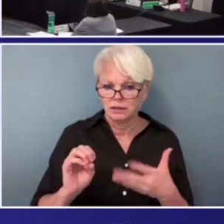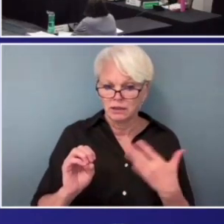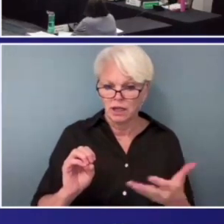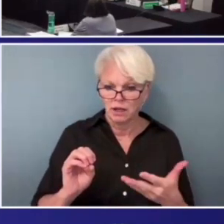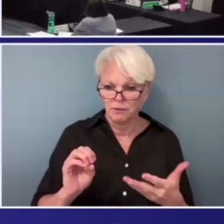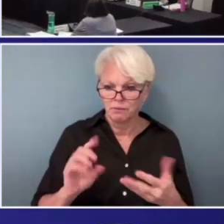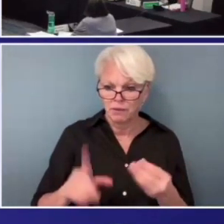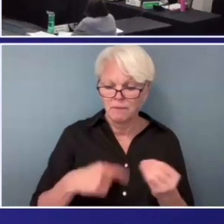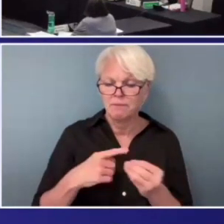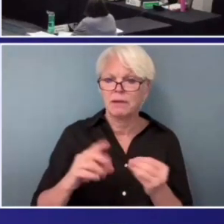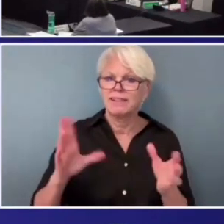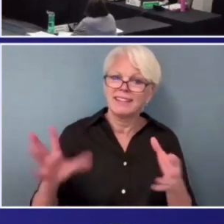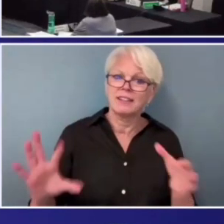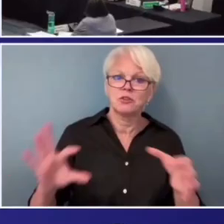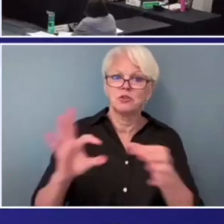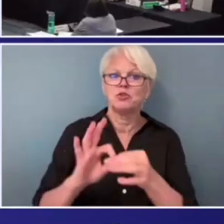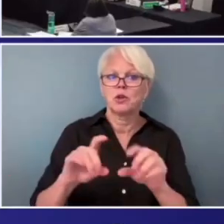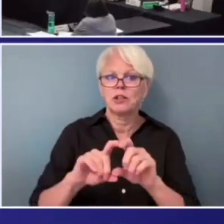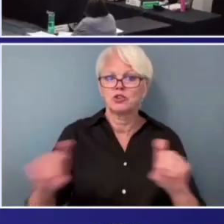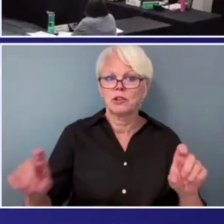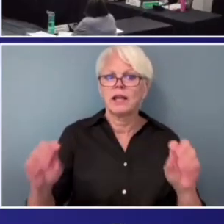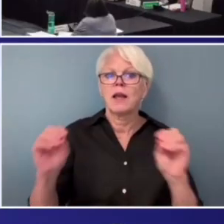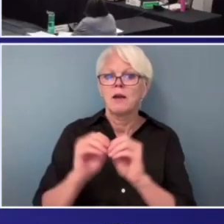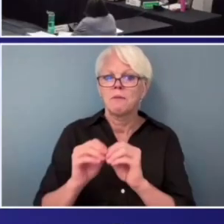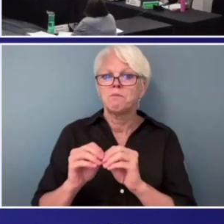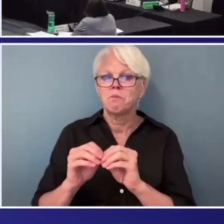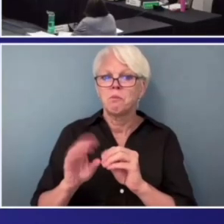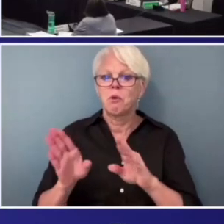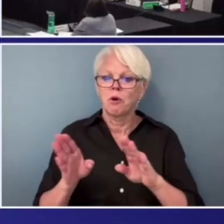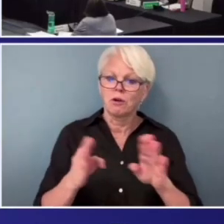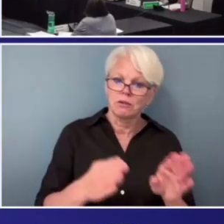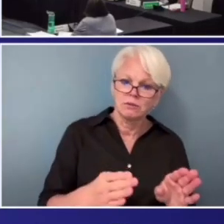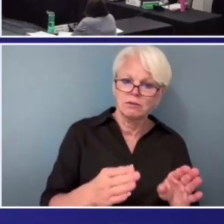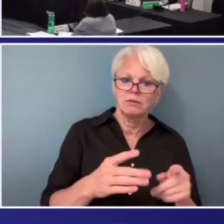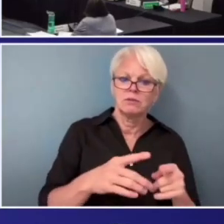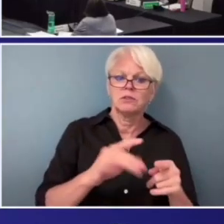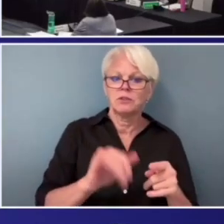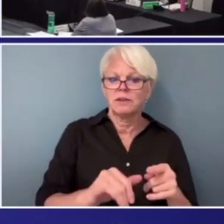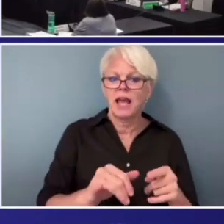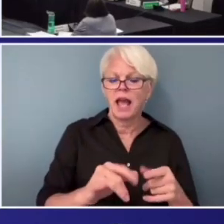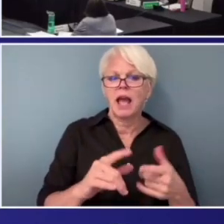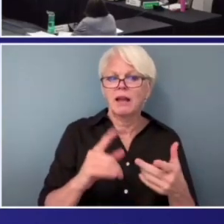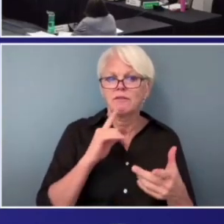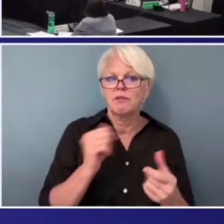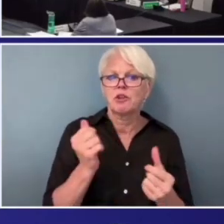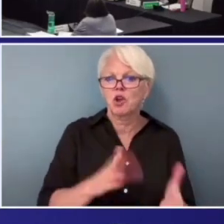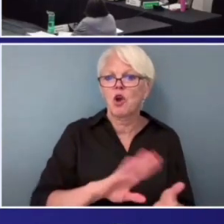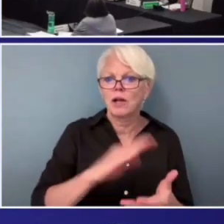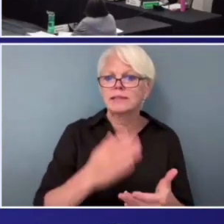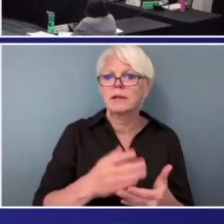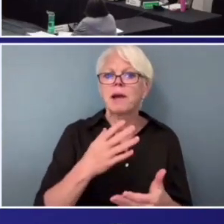degree is, is, is more leaning towards that in terms of class amount. But I think that it's kind of already